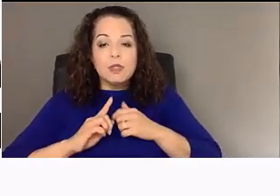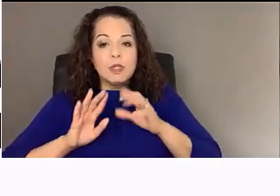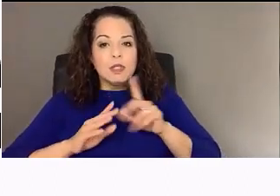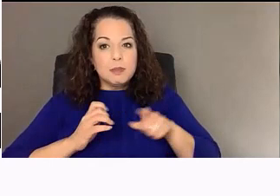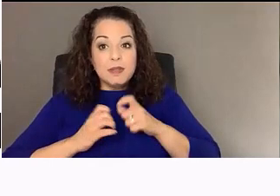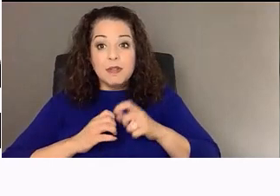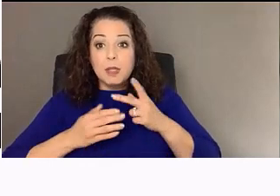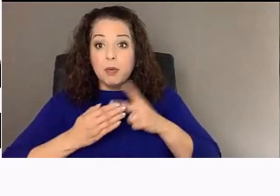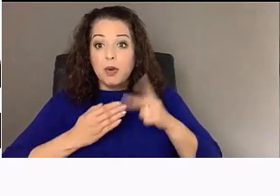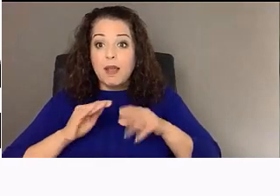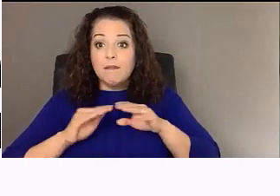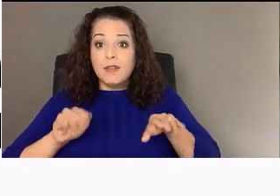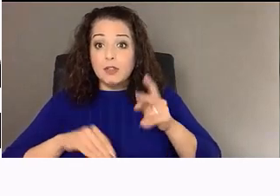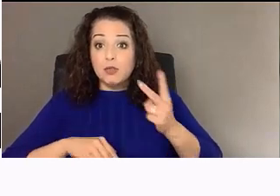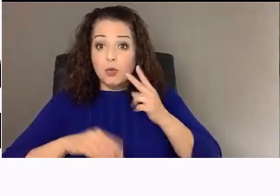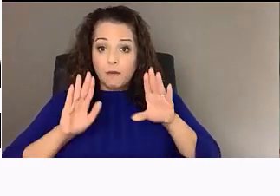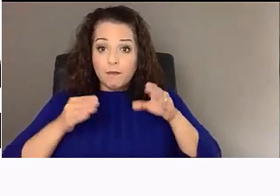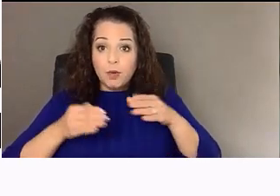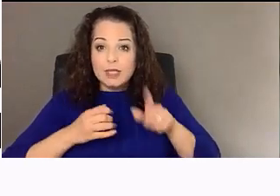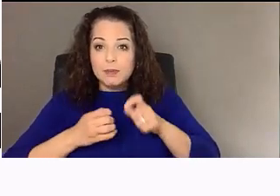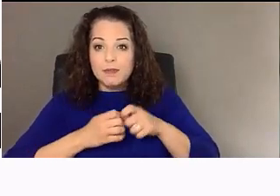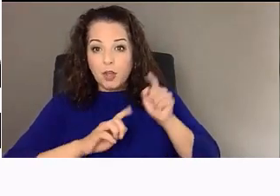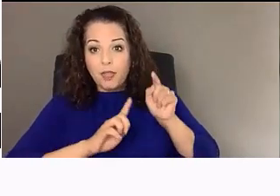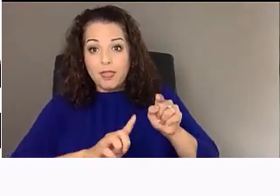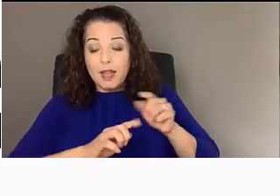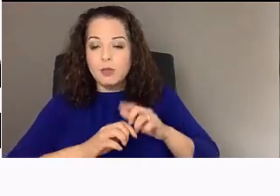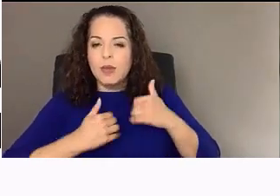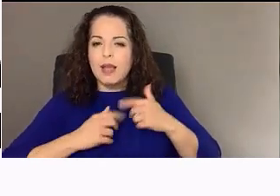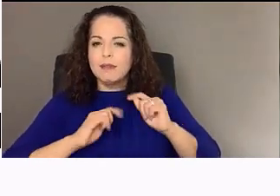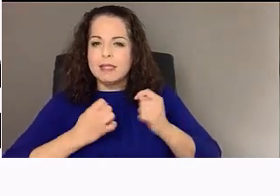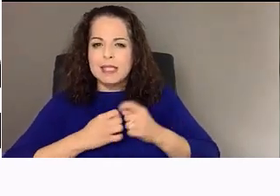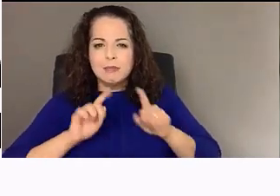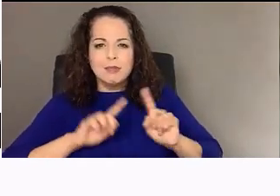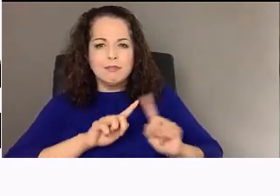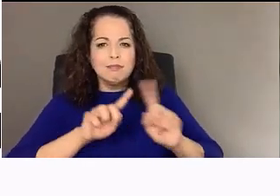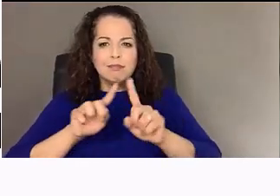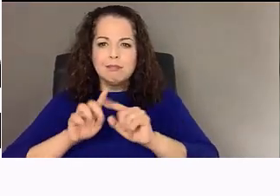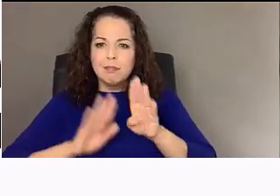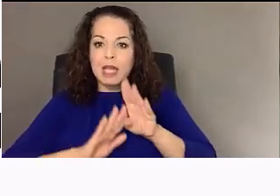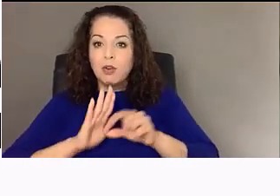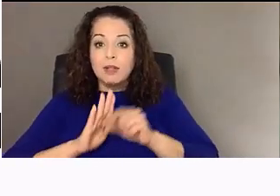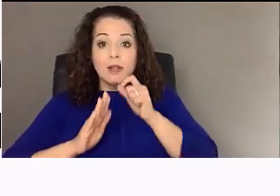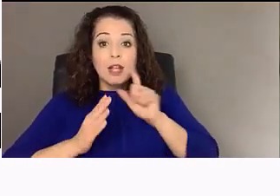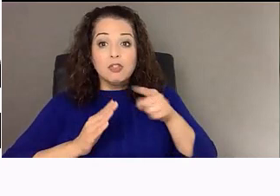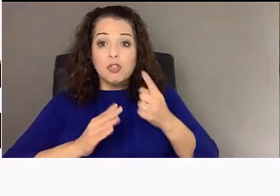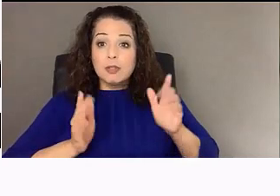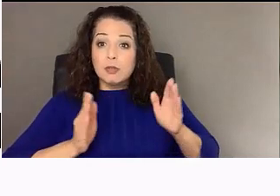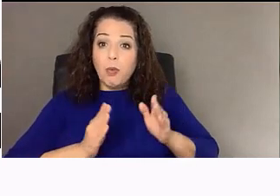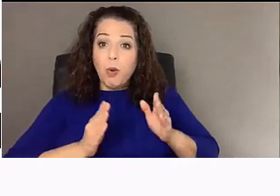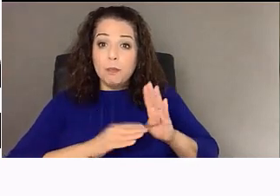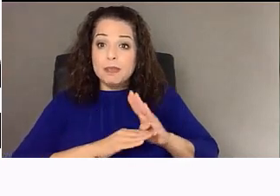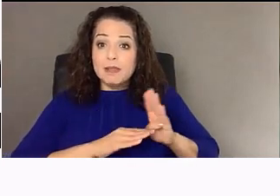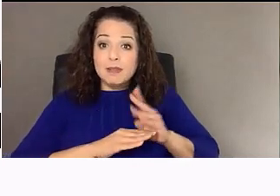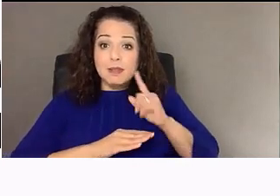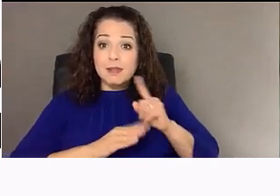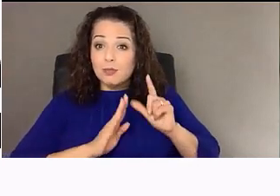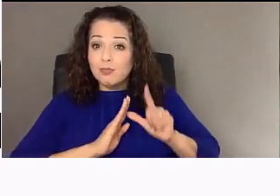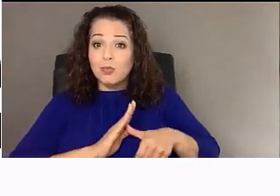And we have teams from all sorts of backgrounds. Not only small businesses go through our programs, which you'll see in a few slides.